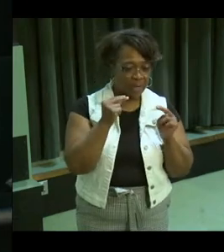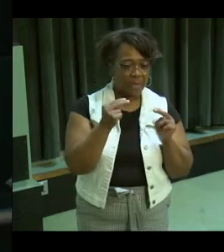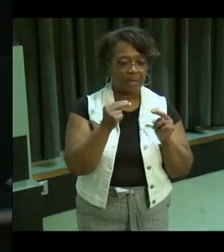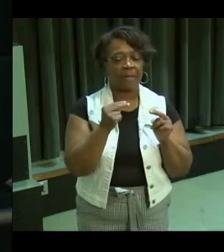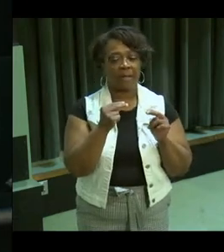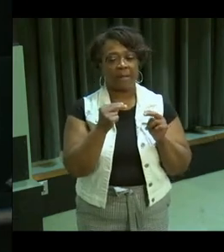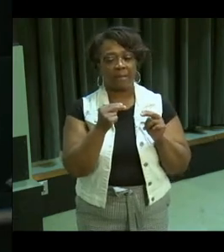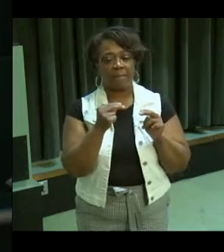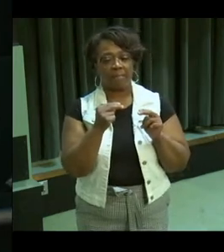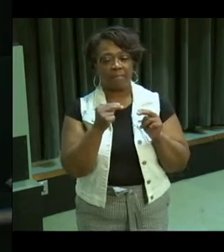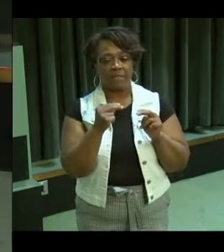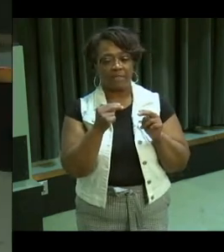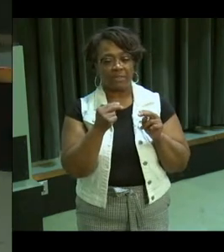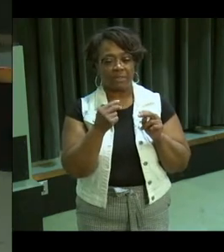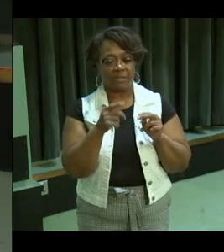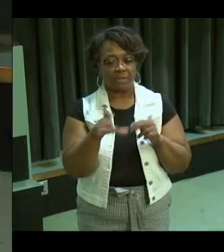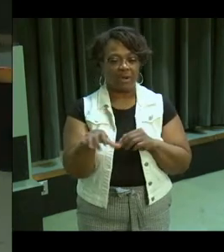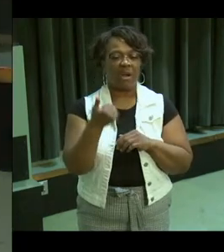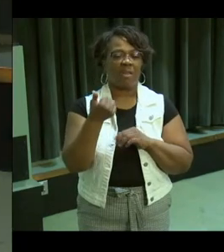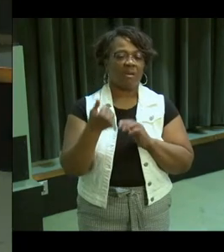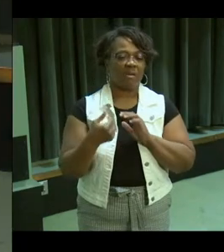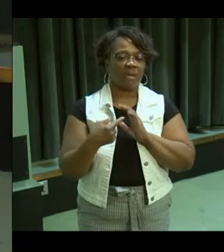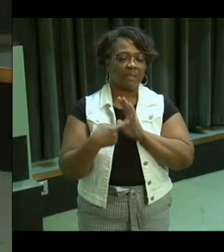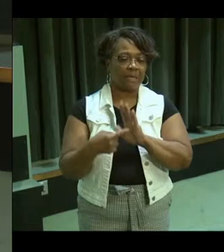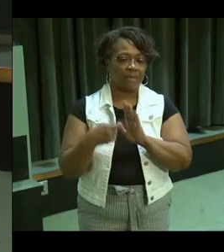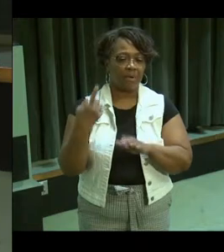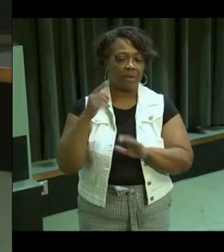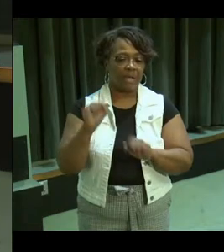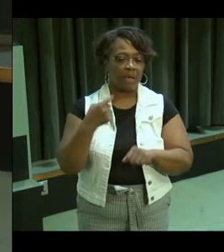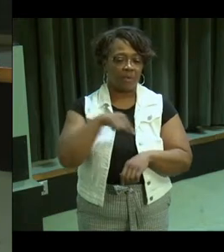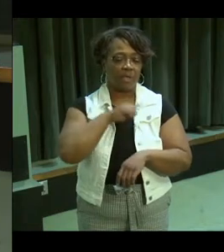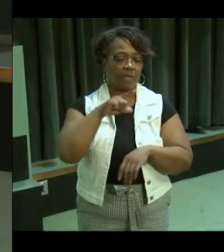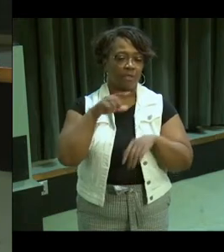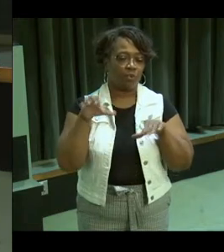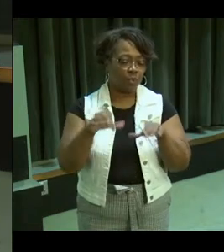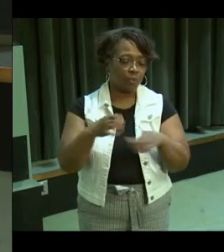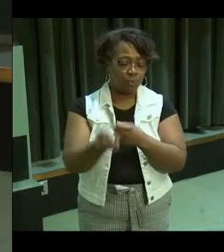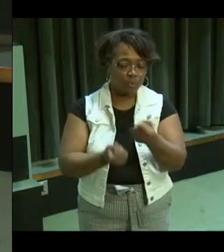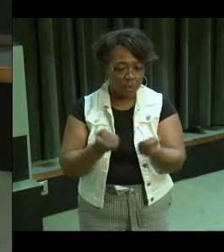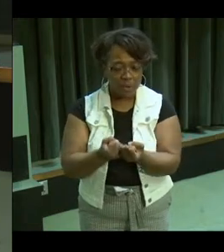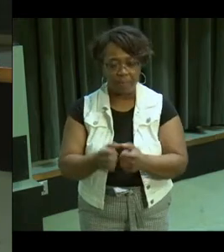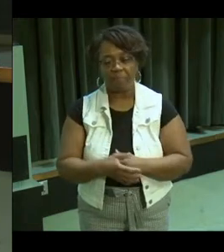changes that we can see, like